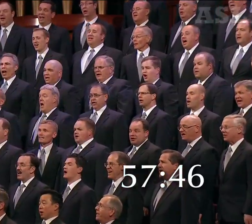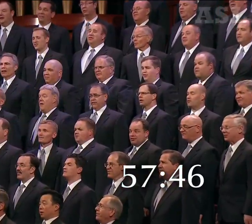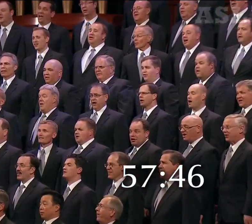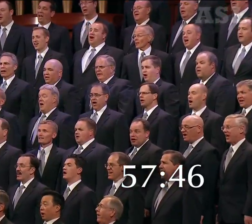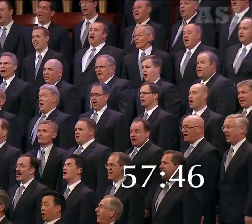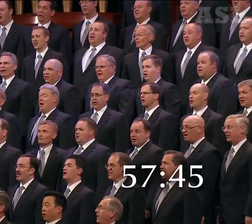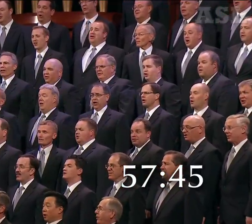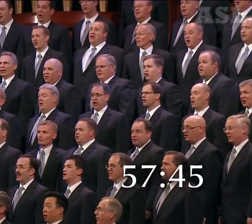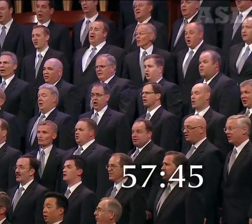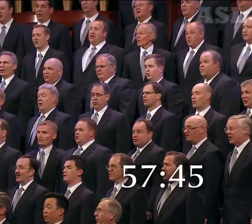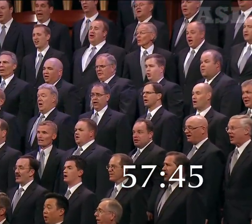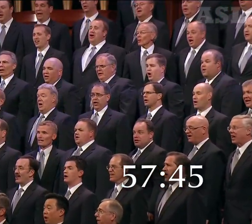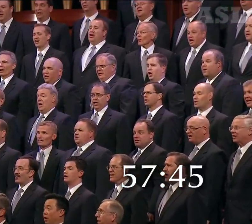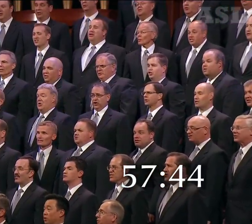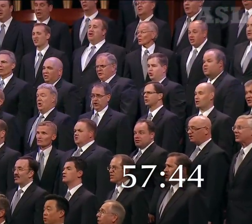THIS IS THE ENGLISH CLOSED CAPTION CHANNEL